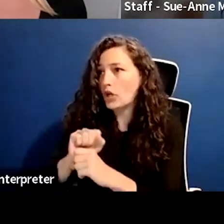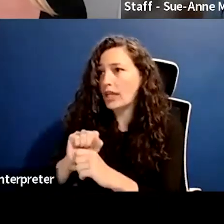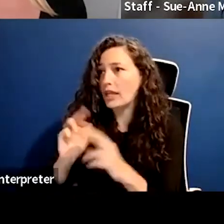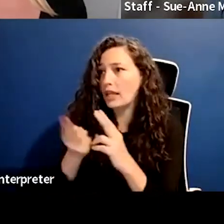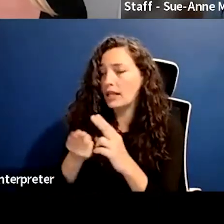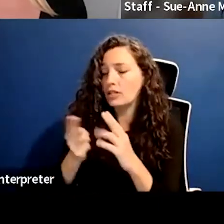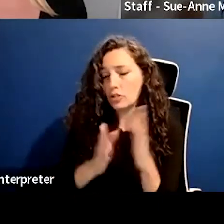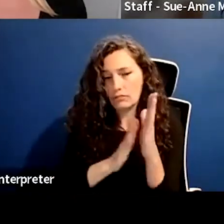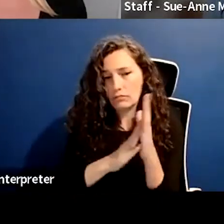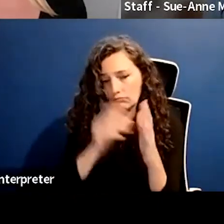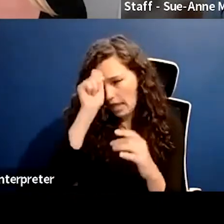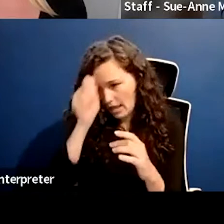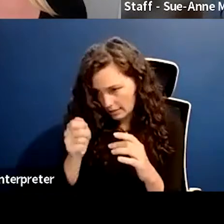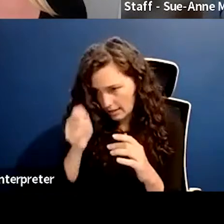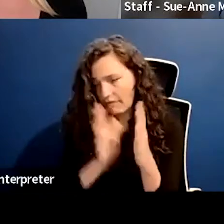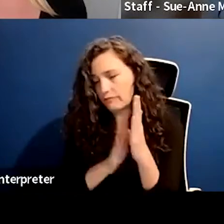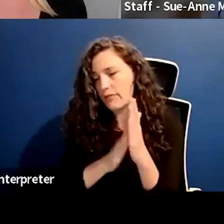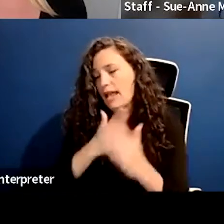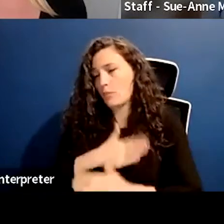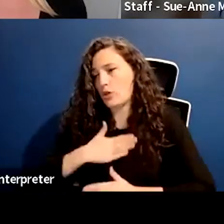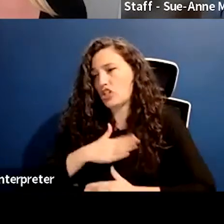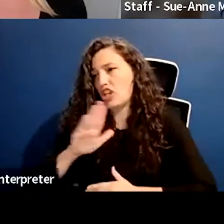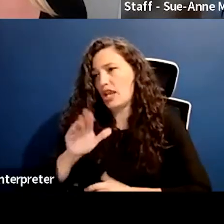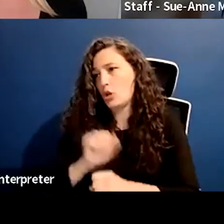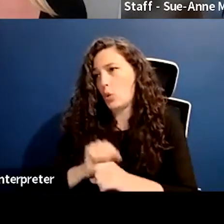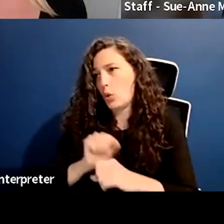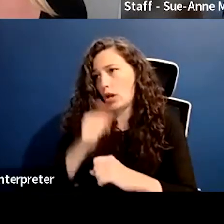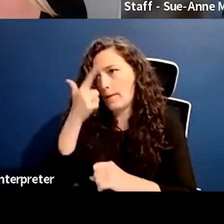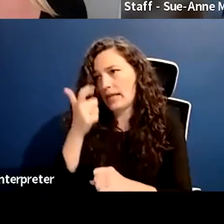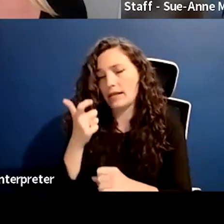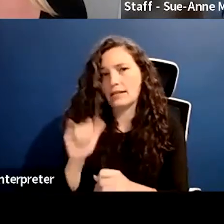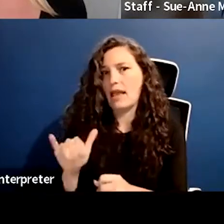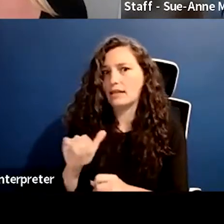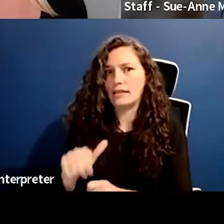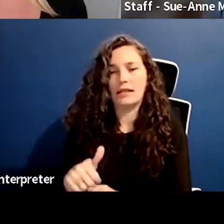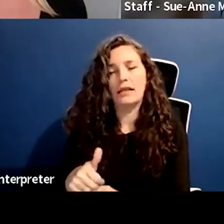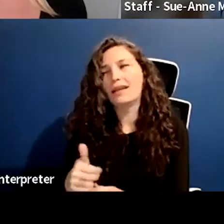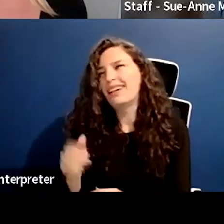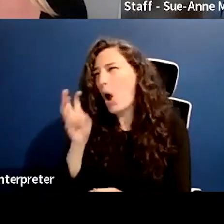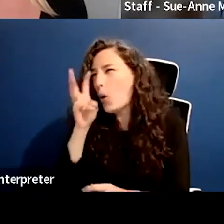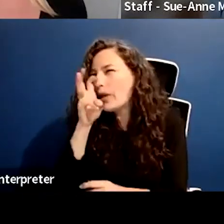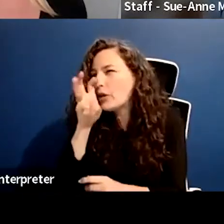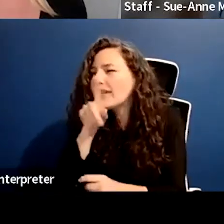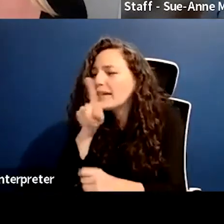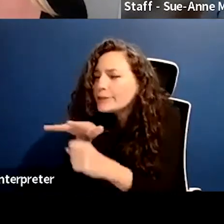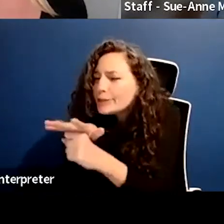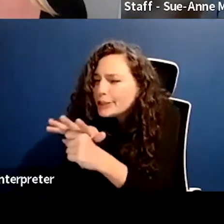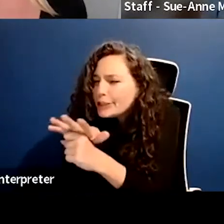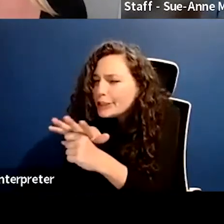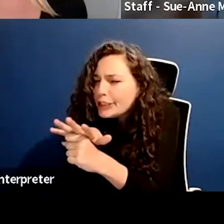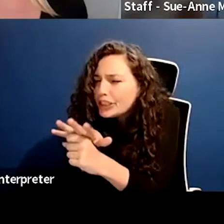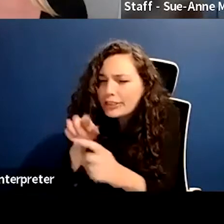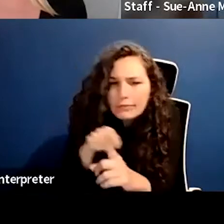I appreciate that very much because it's such a weird little niche. You know, podcasting started this,